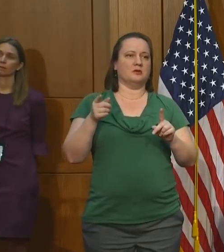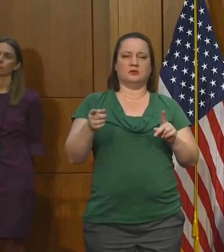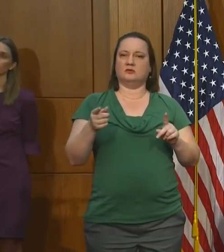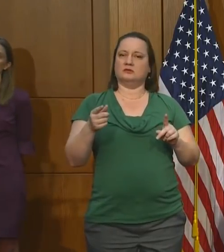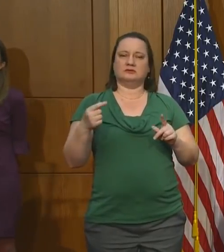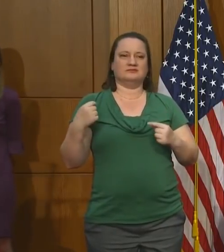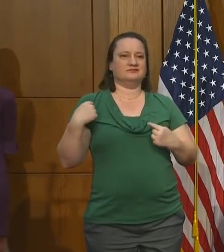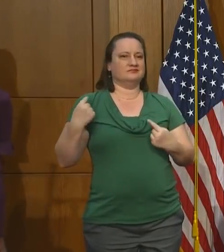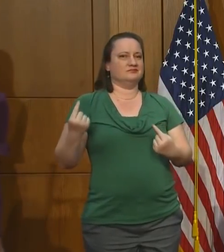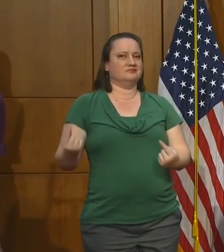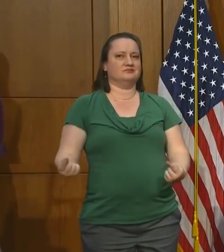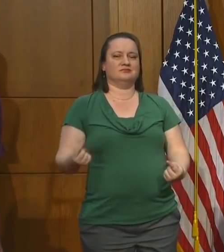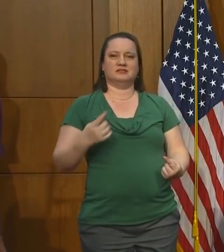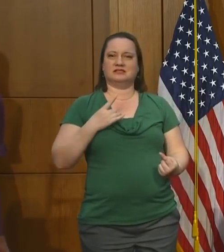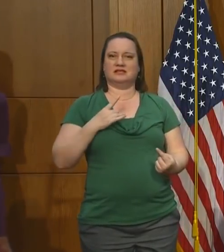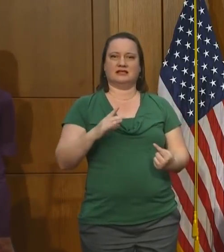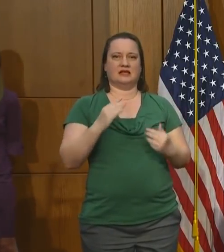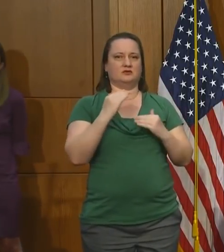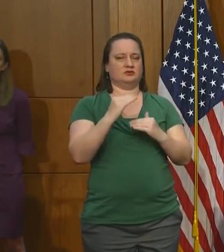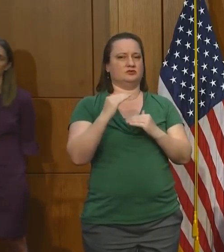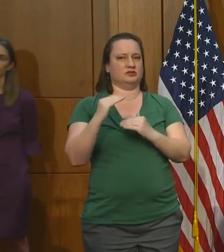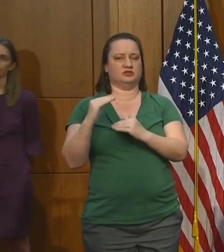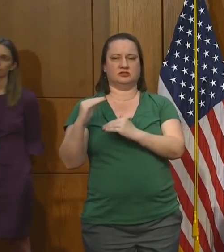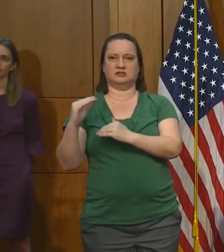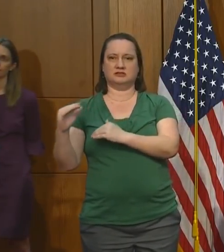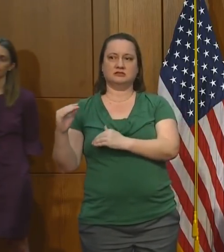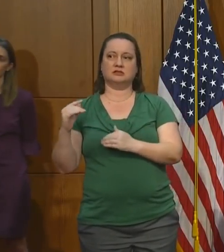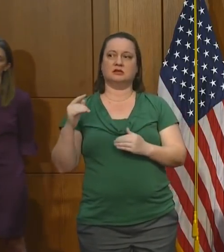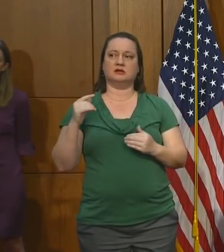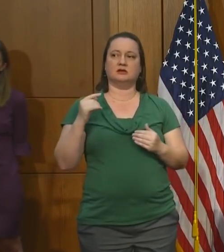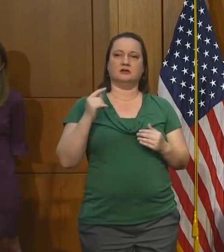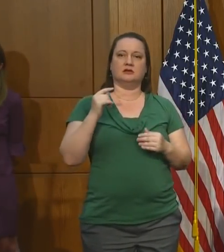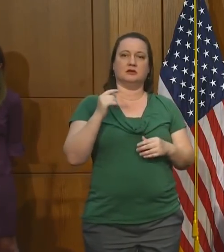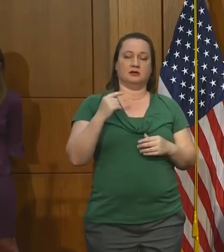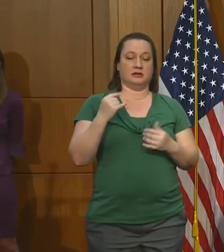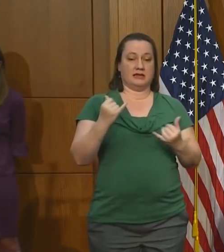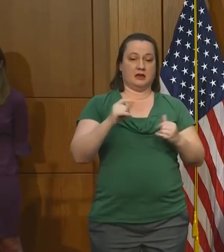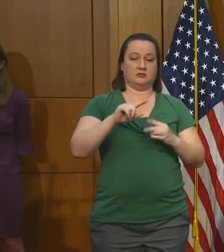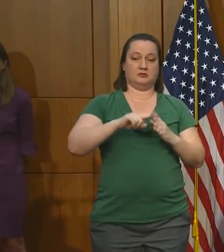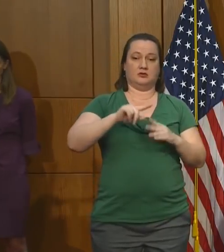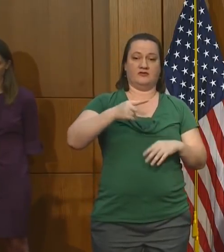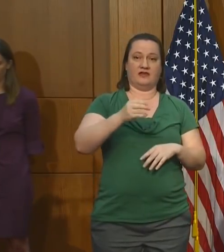THE TRADE AND THAT'S WHY WE'RE FOLLOW YES SIR GOVERNOR WILL.